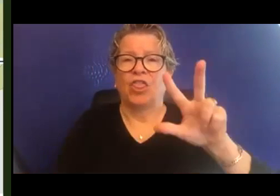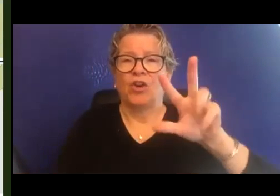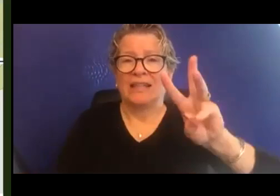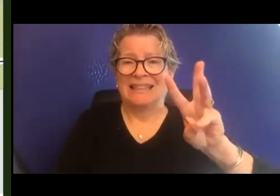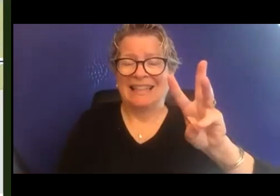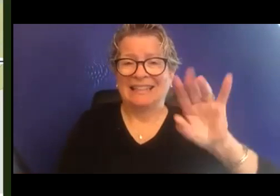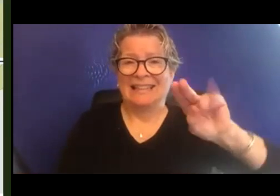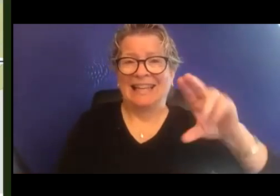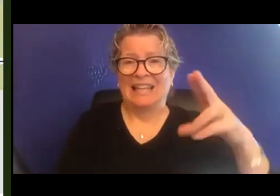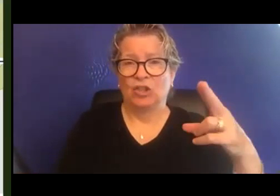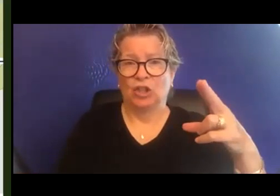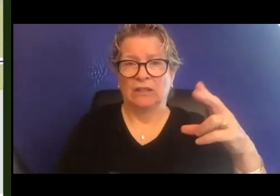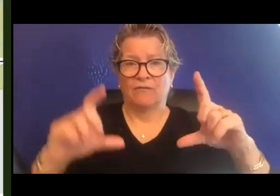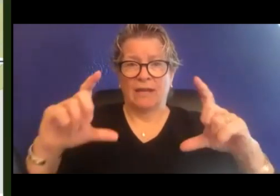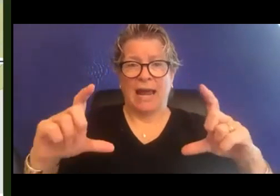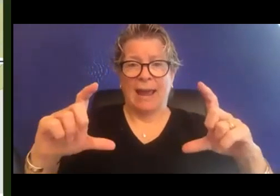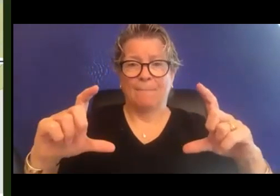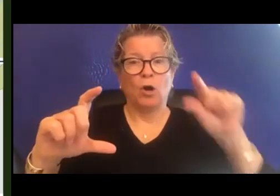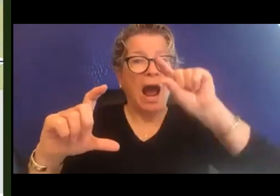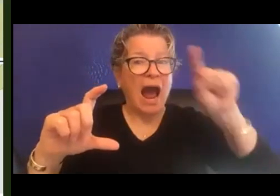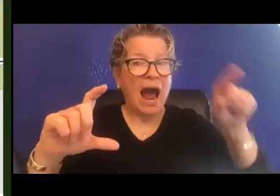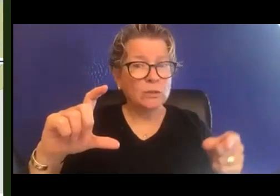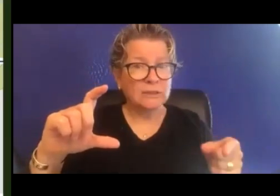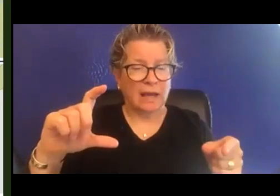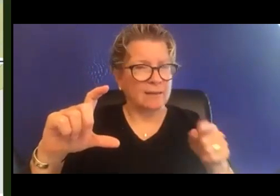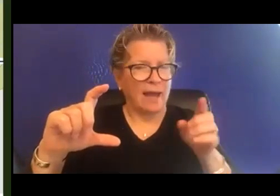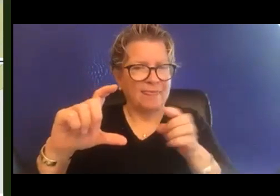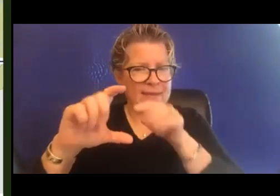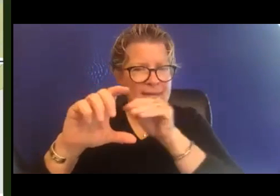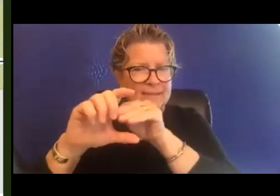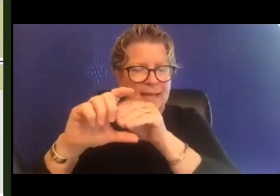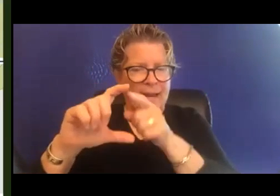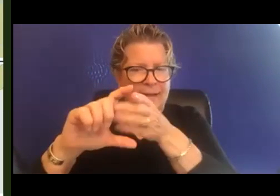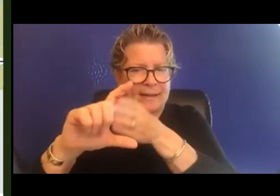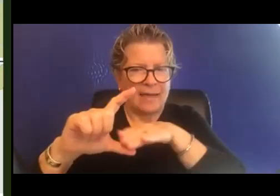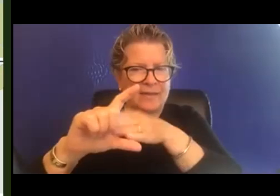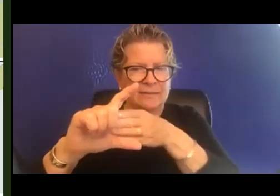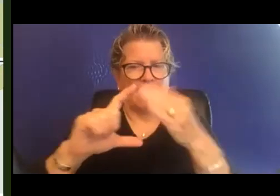diameter plastic sewer pipe, that's the one that goes on the inside, actually carries the sewage.